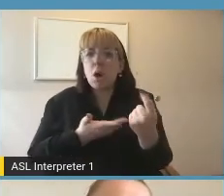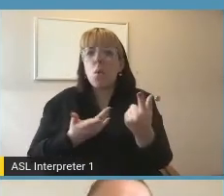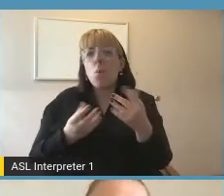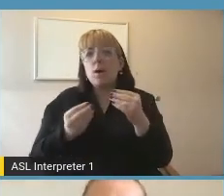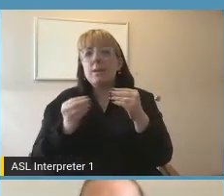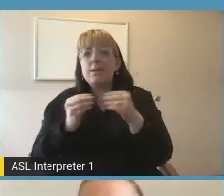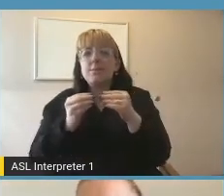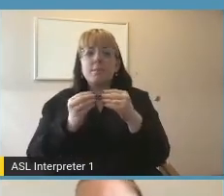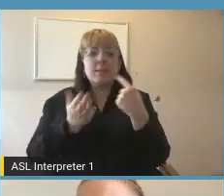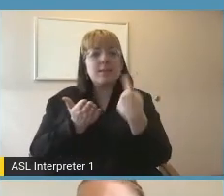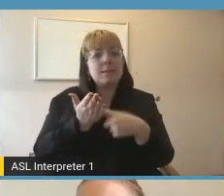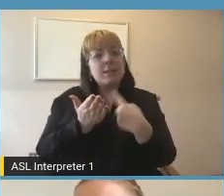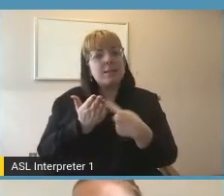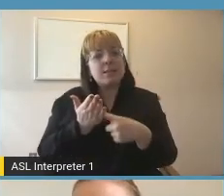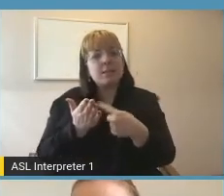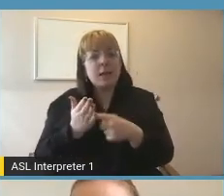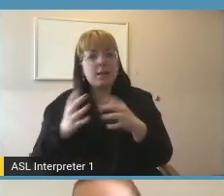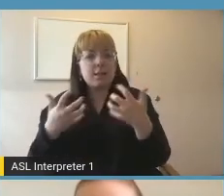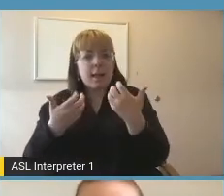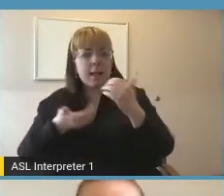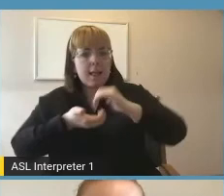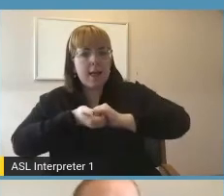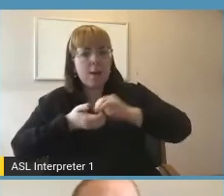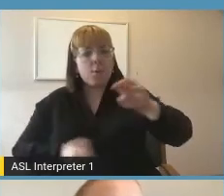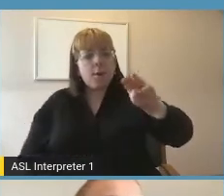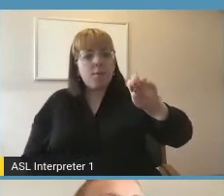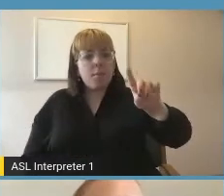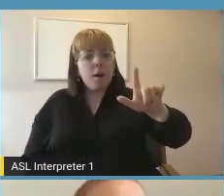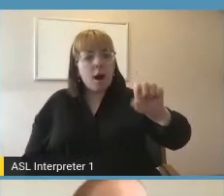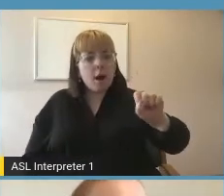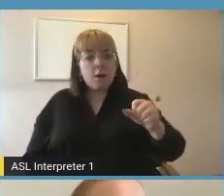if someone has it as a question, maybe we can go into that. You can always email me